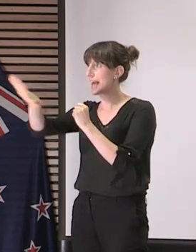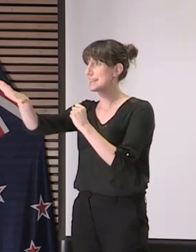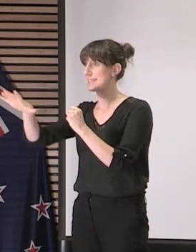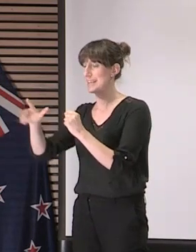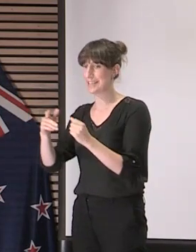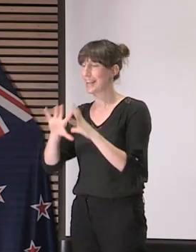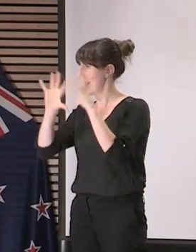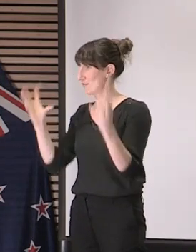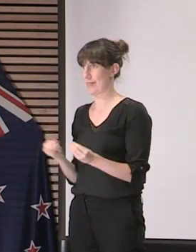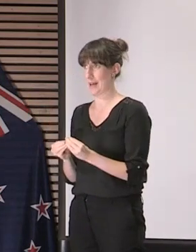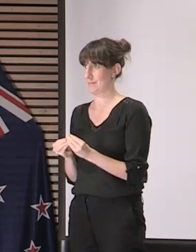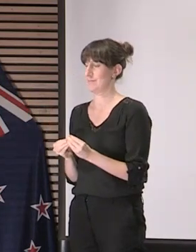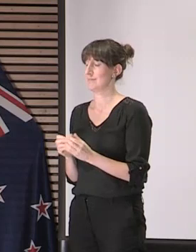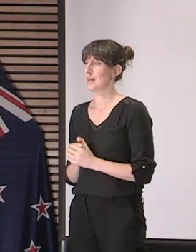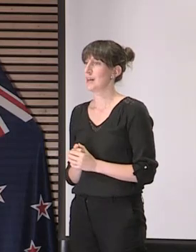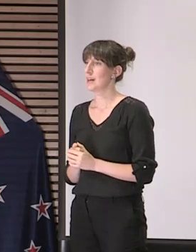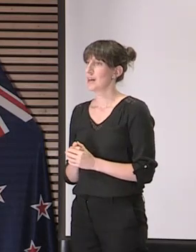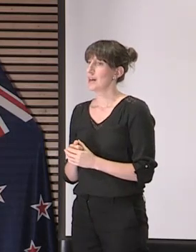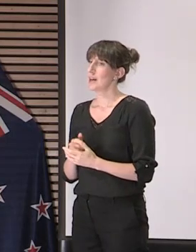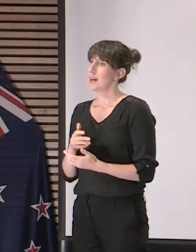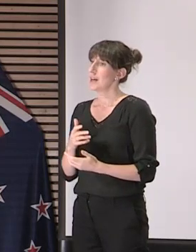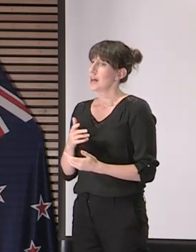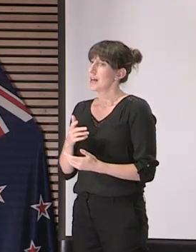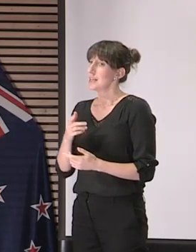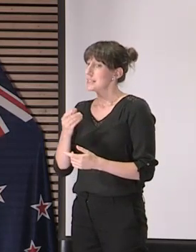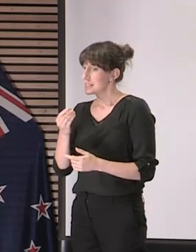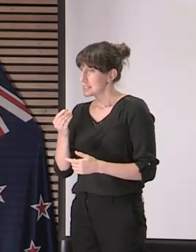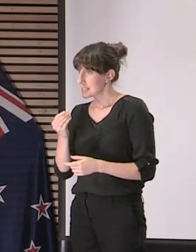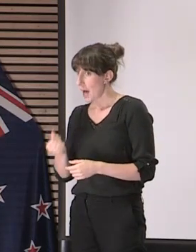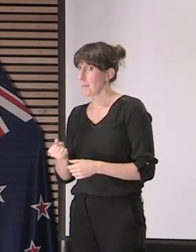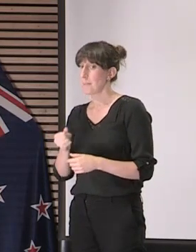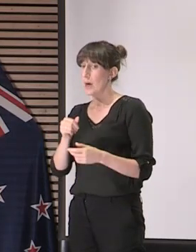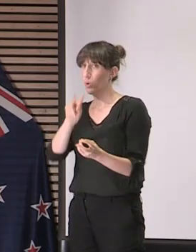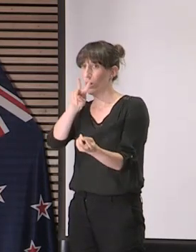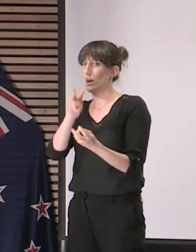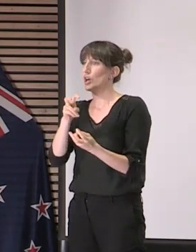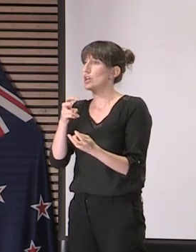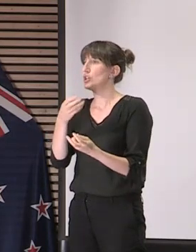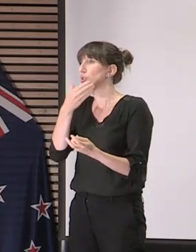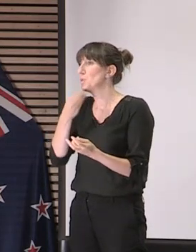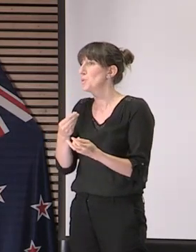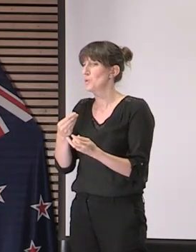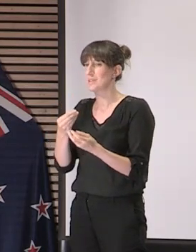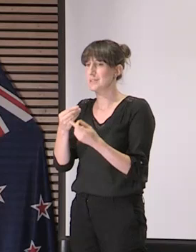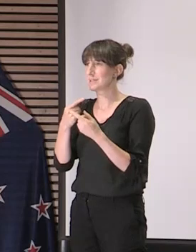content, true to the broadcast, through to every other bit in between. Some of